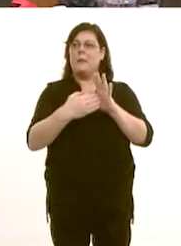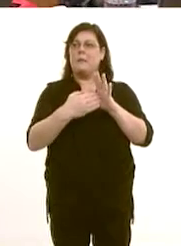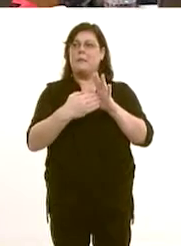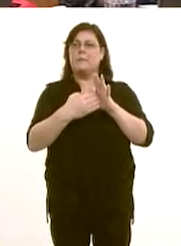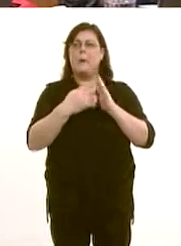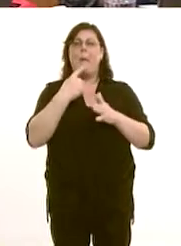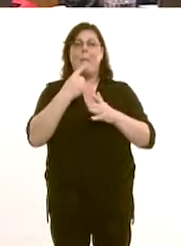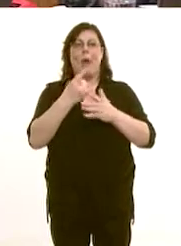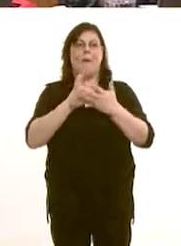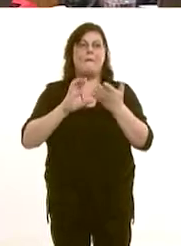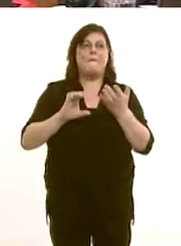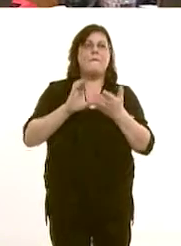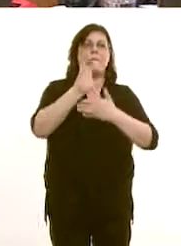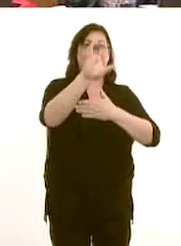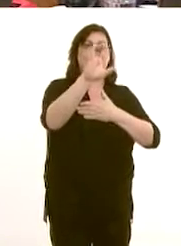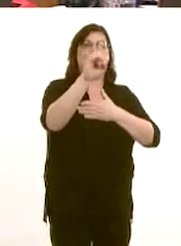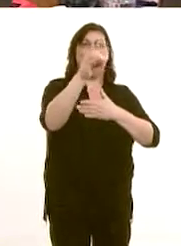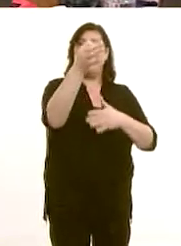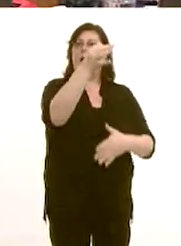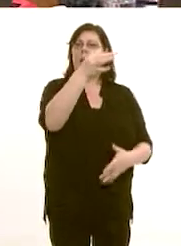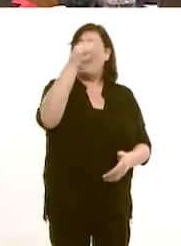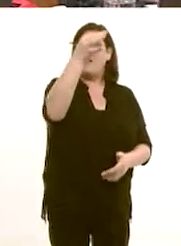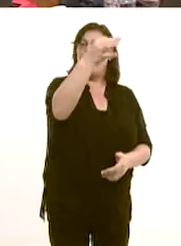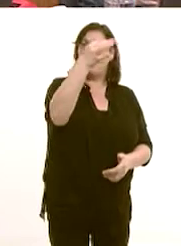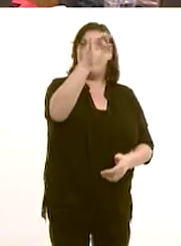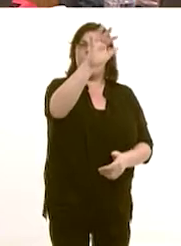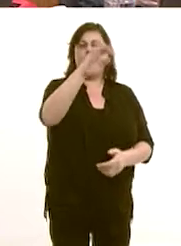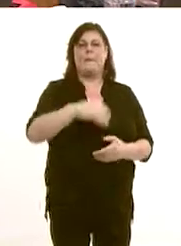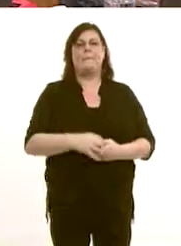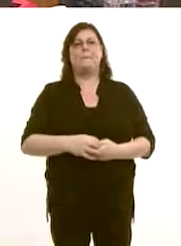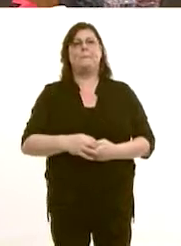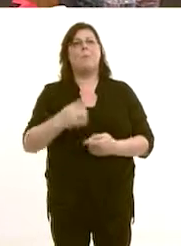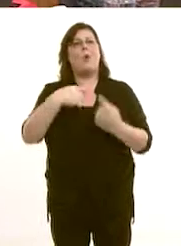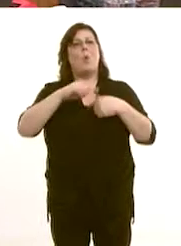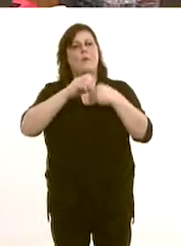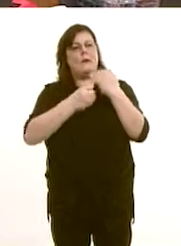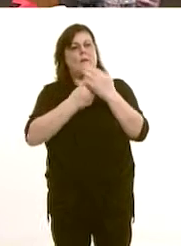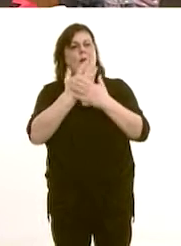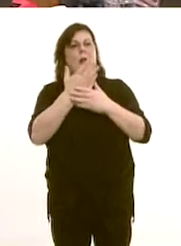In terms of the island as a whole, we’ve developed the coastal path around the island